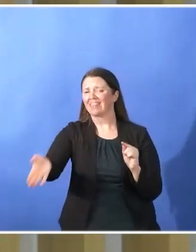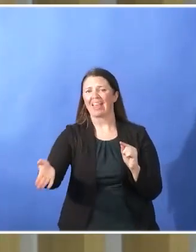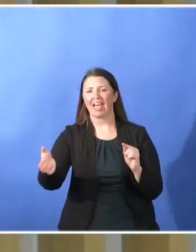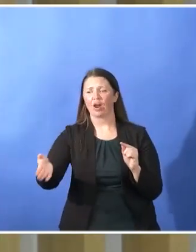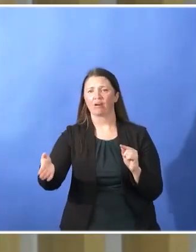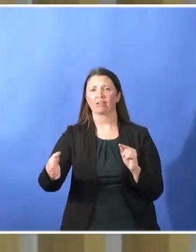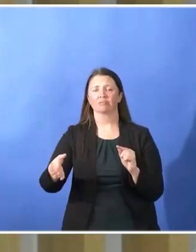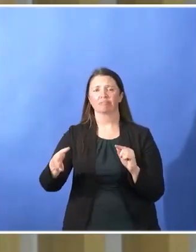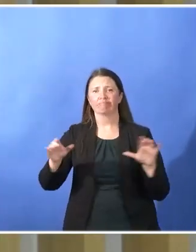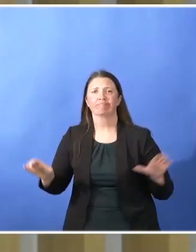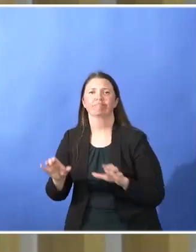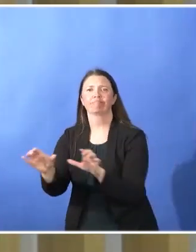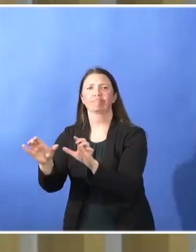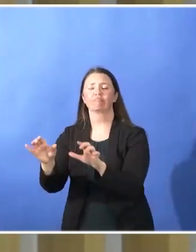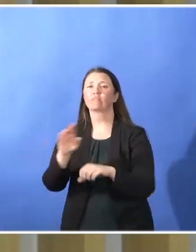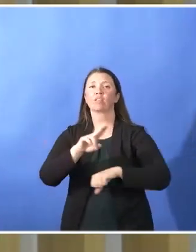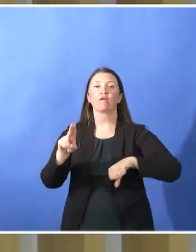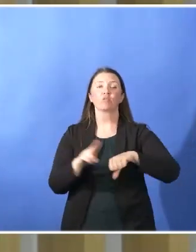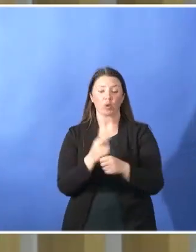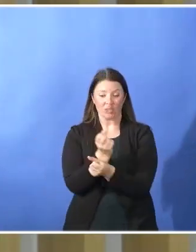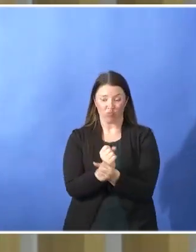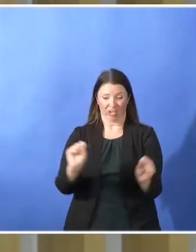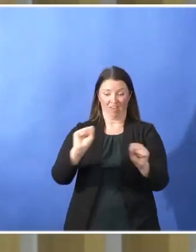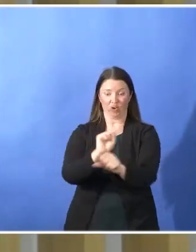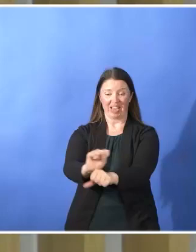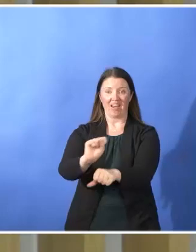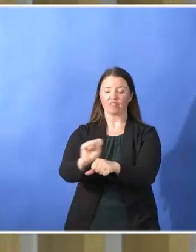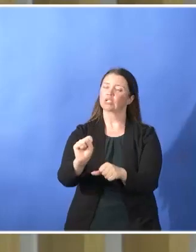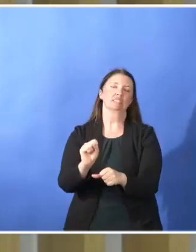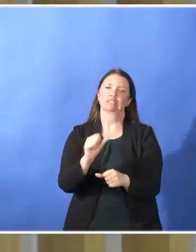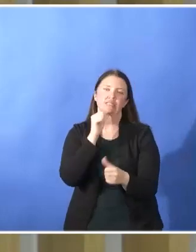THE RECOVERY EFFORT IS NEVER EASY AND TAKES A LONG TIME.